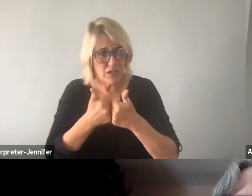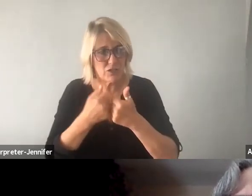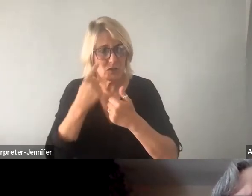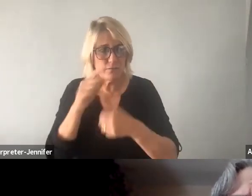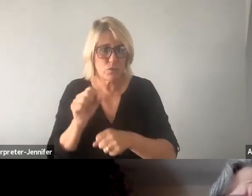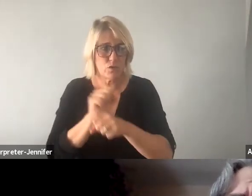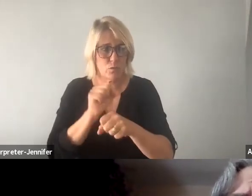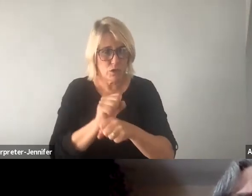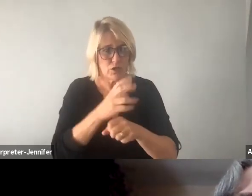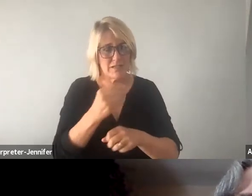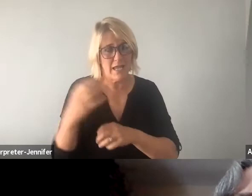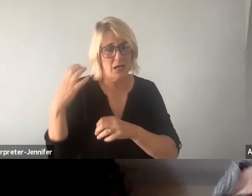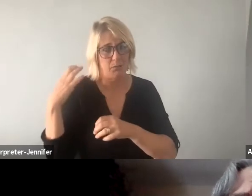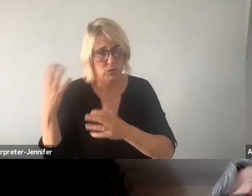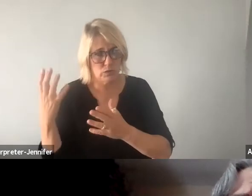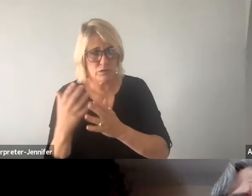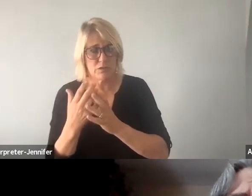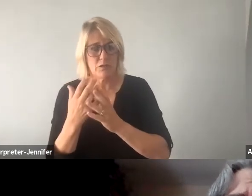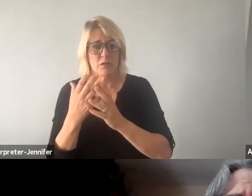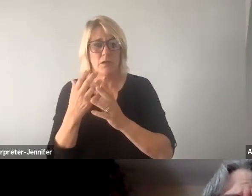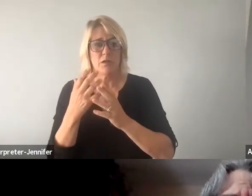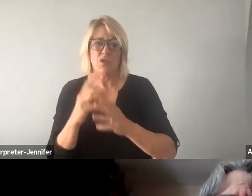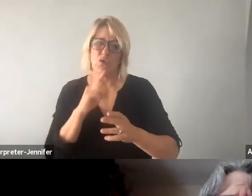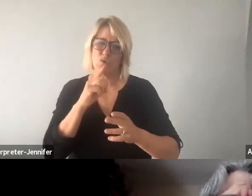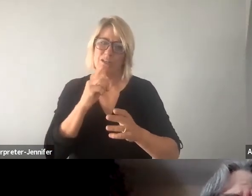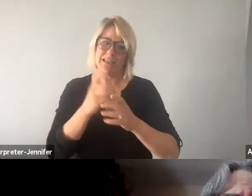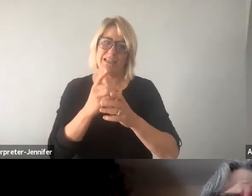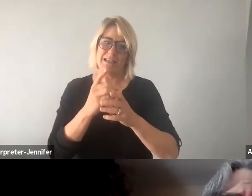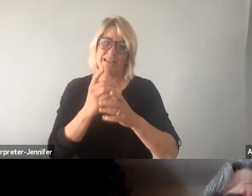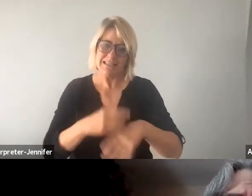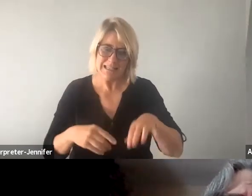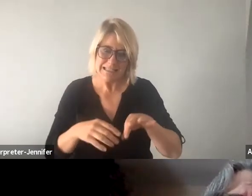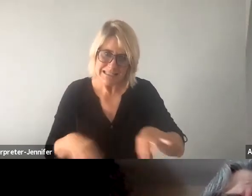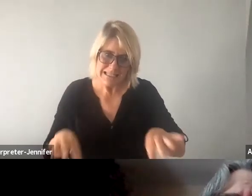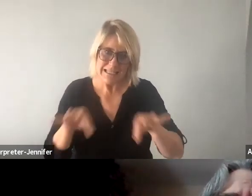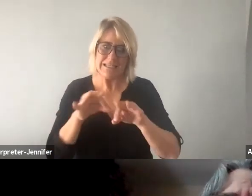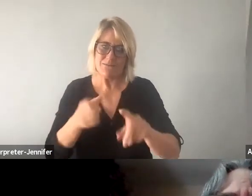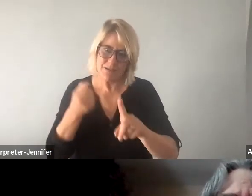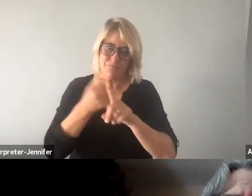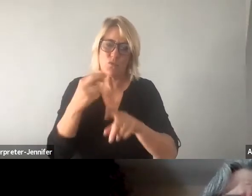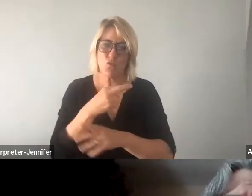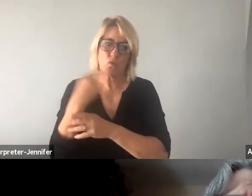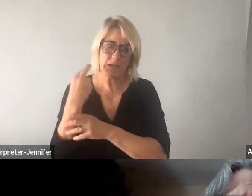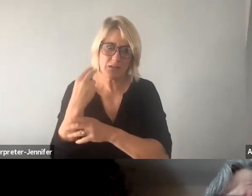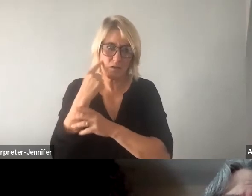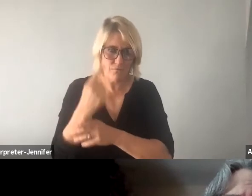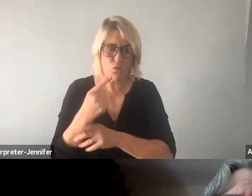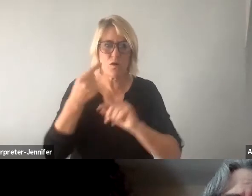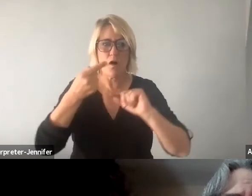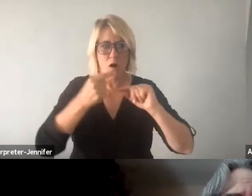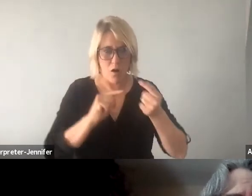threat has always been there in the ADA and it can be a challenge for workers and employers. You know, again, it